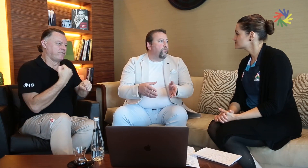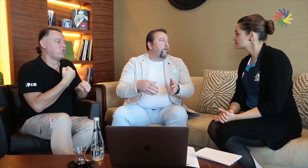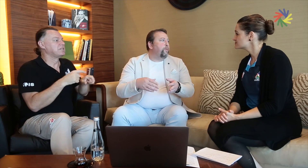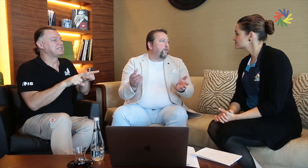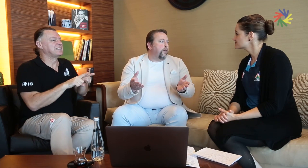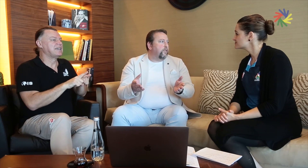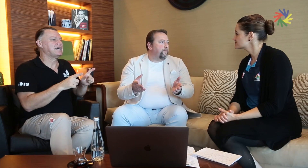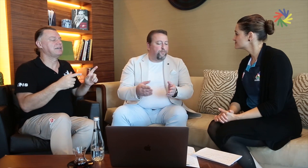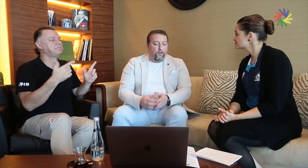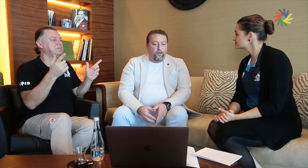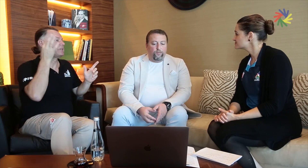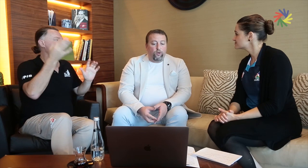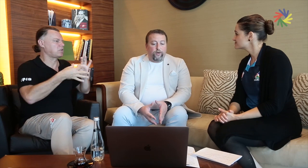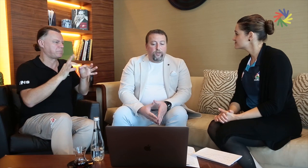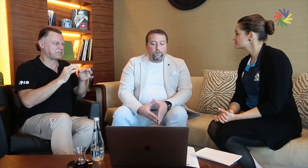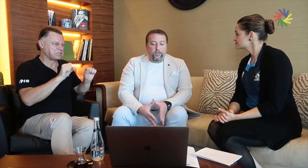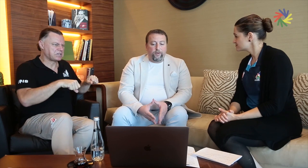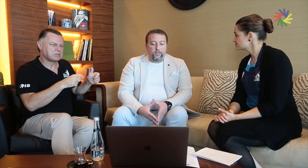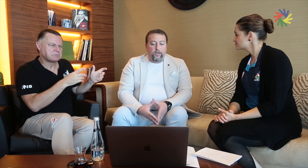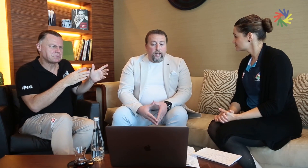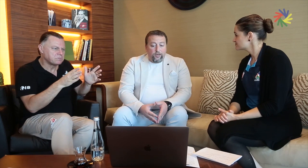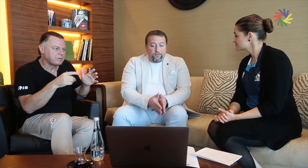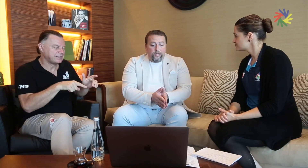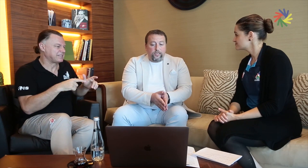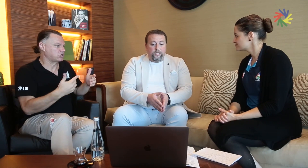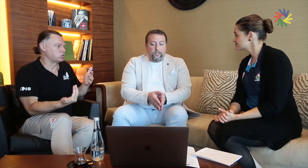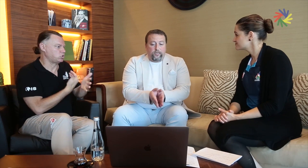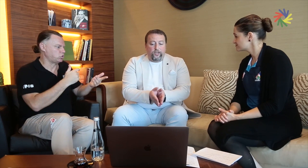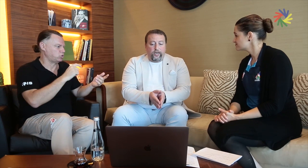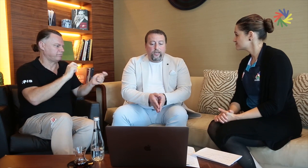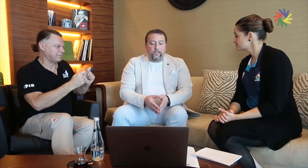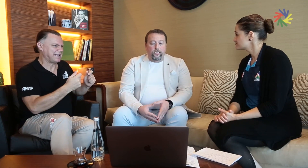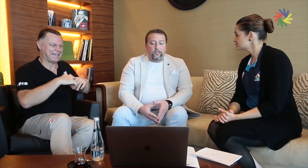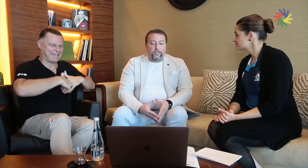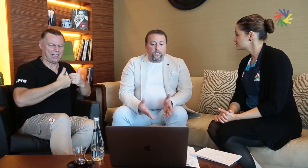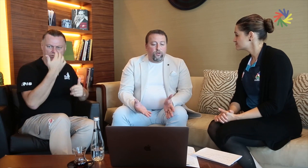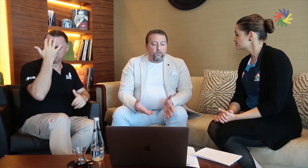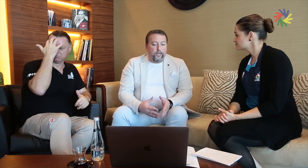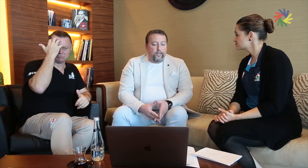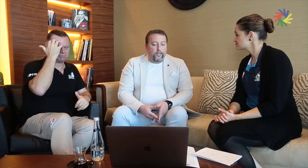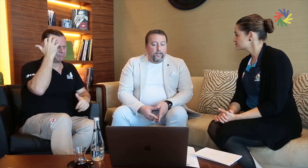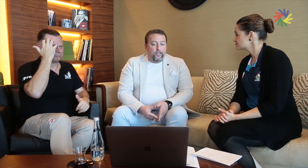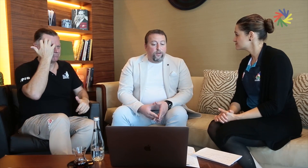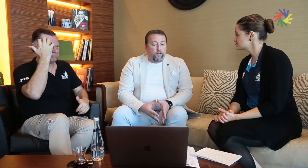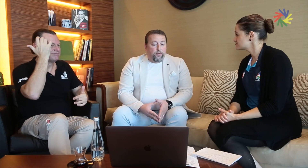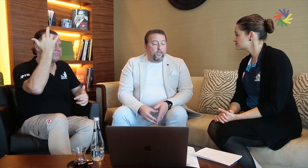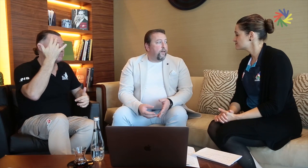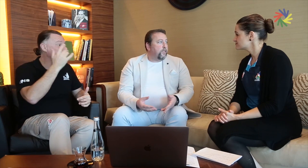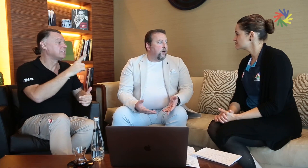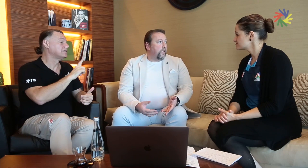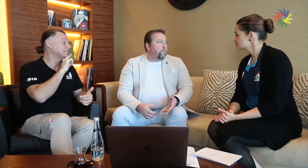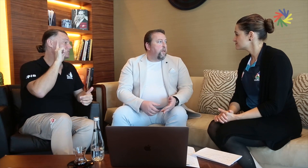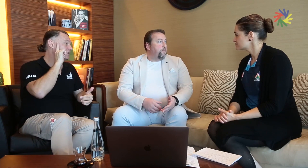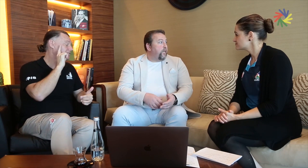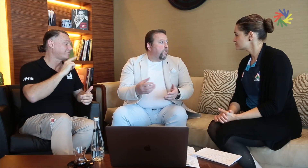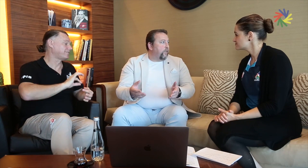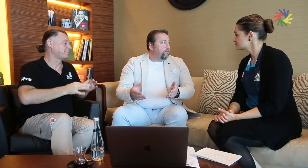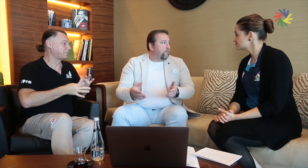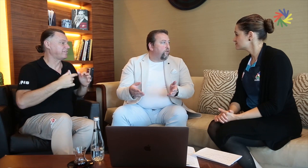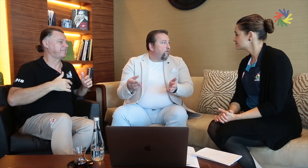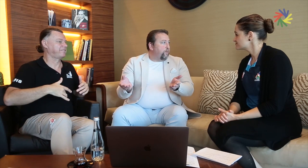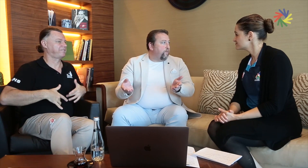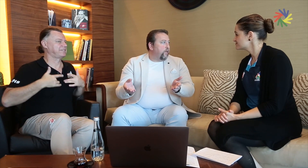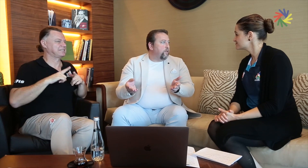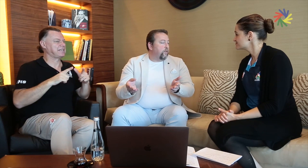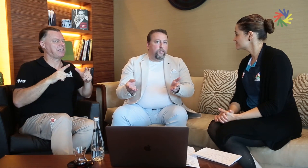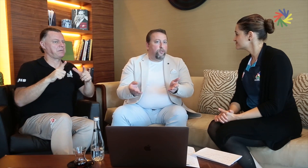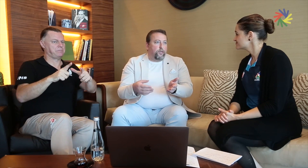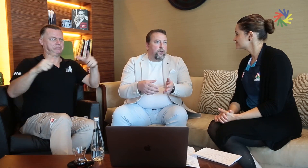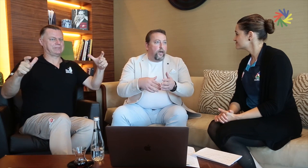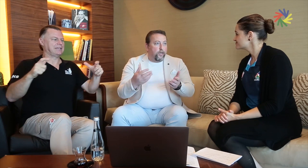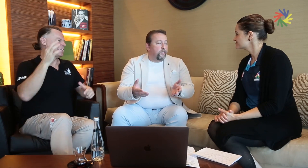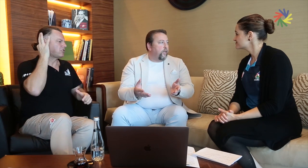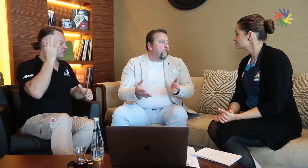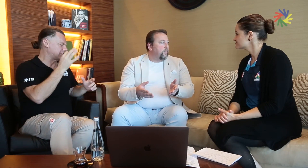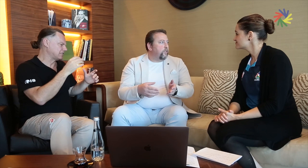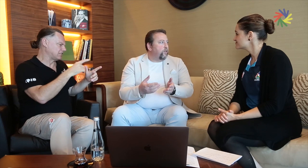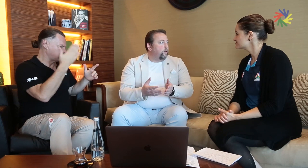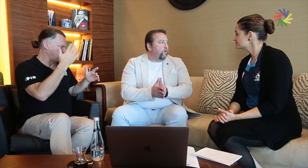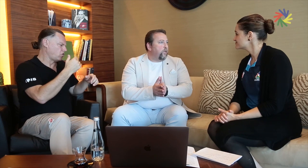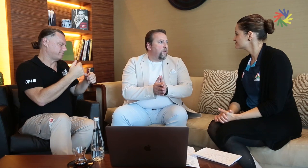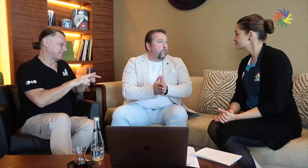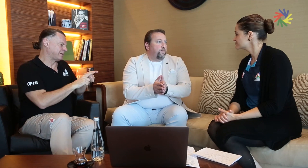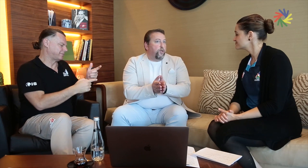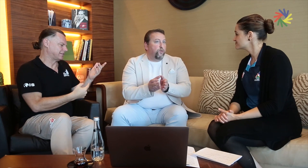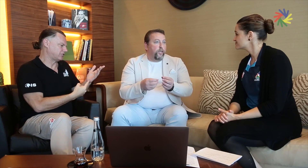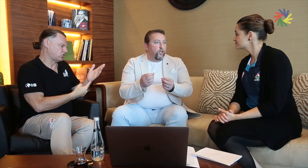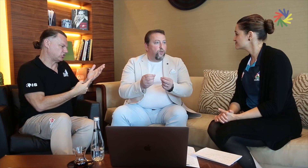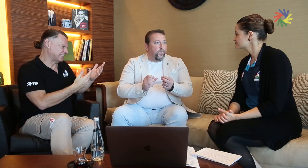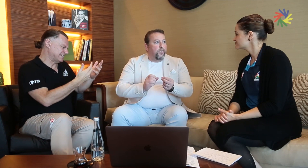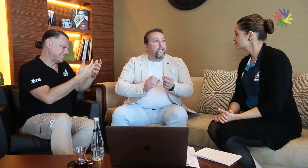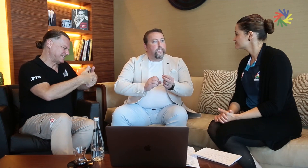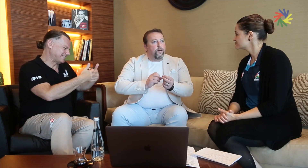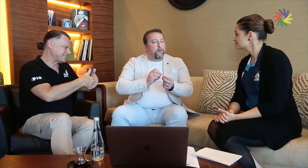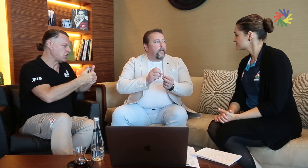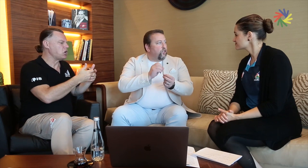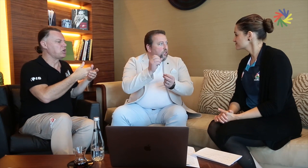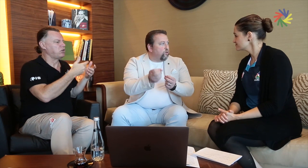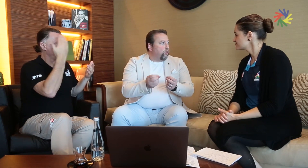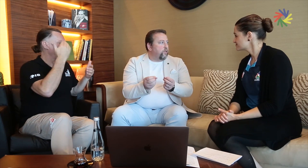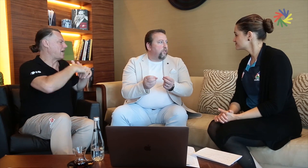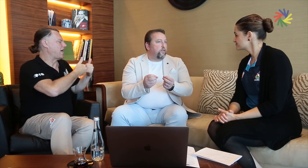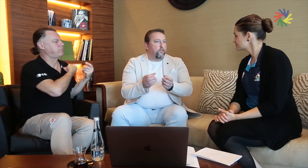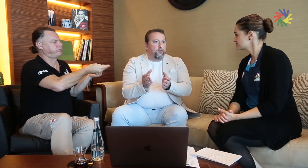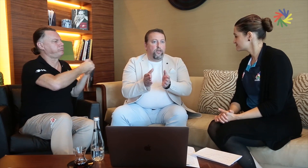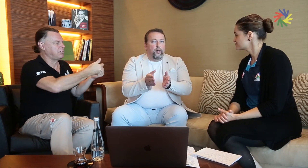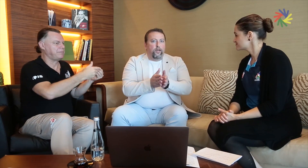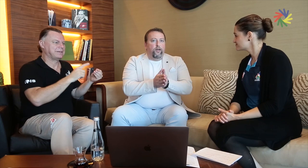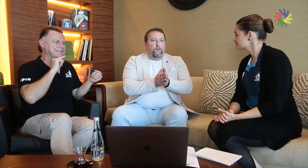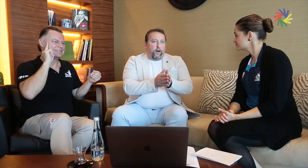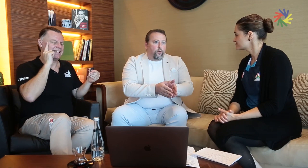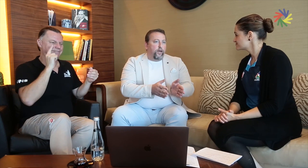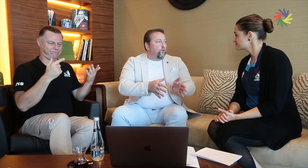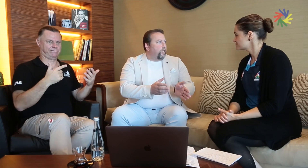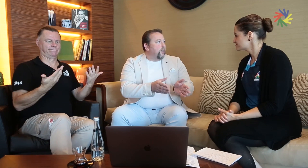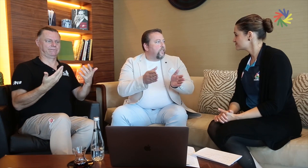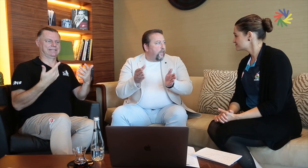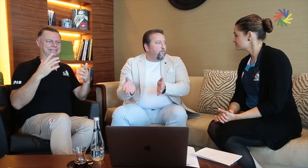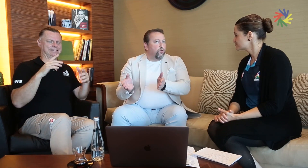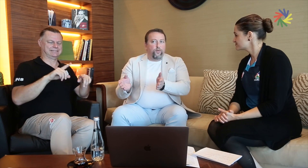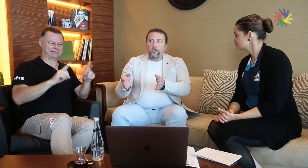experience for us with 21 sports and over